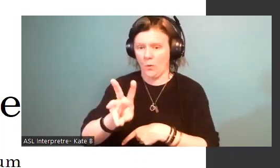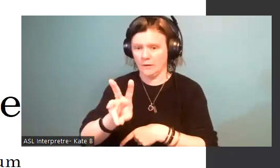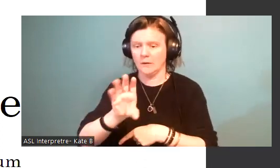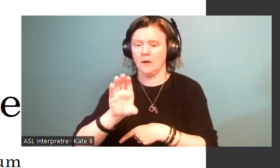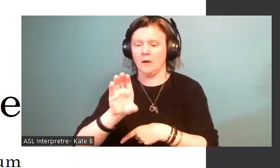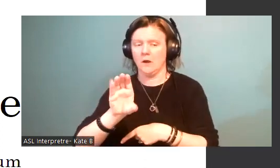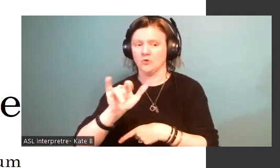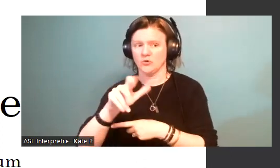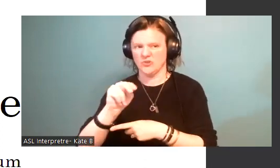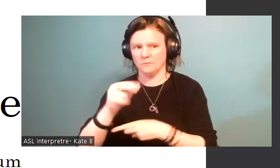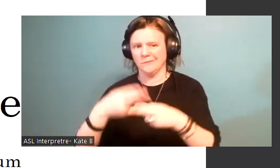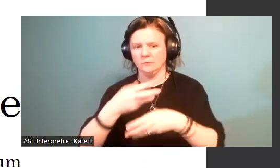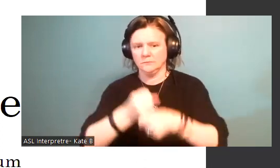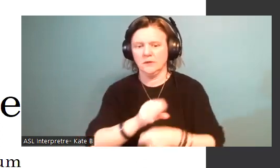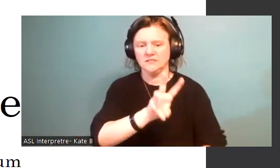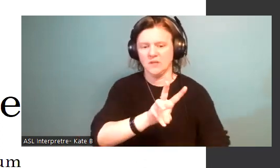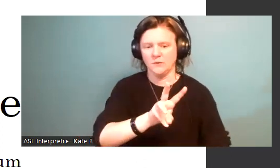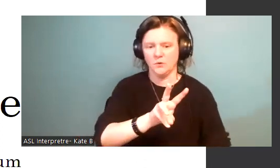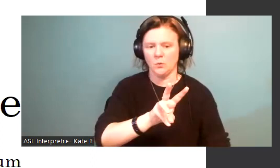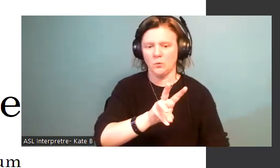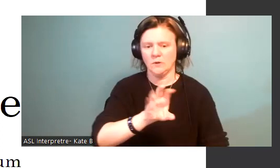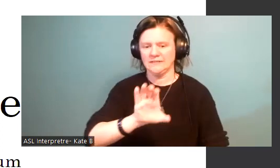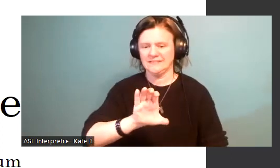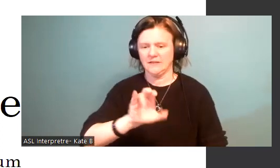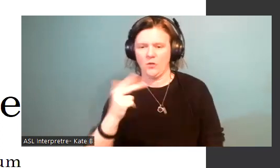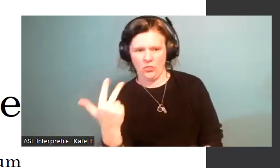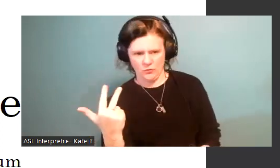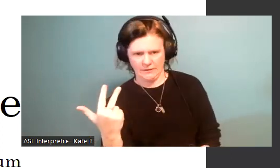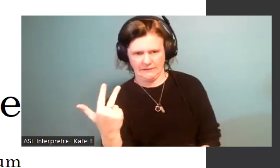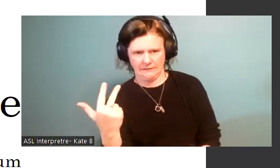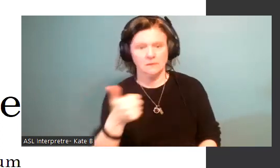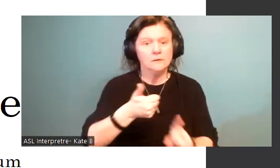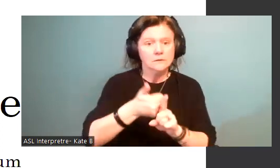are looking up roles that you want to use and how